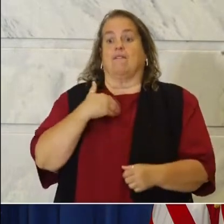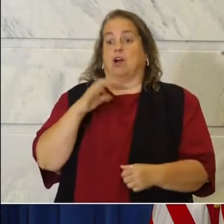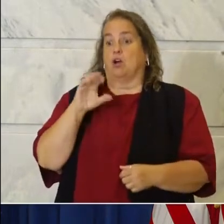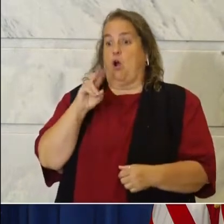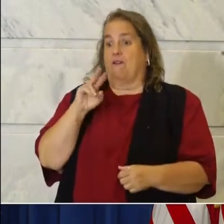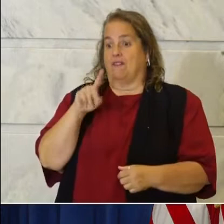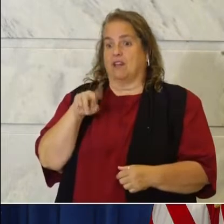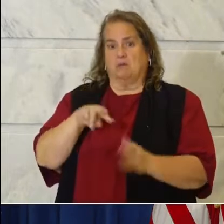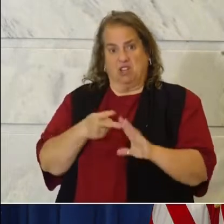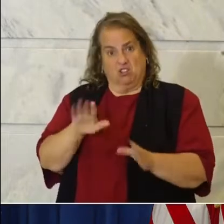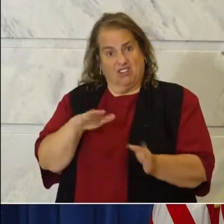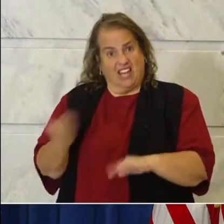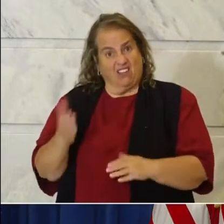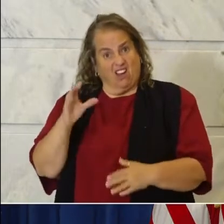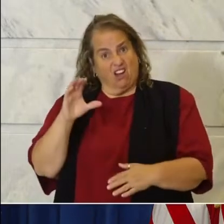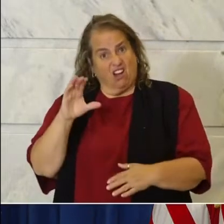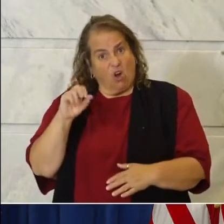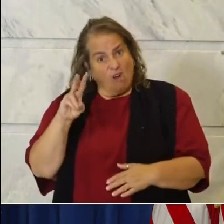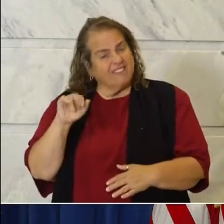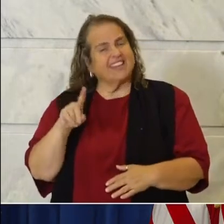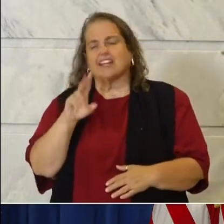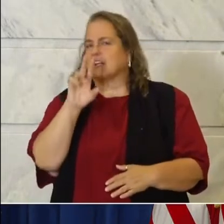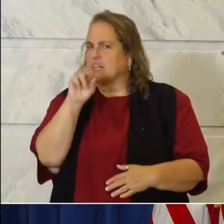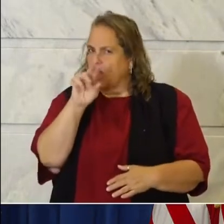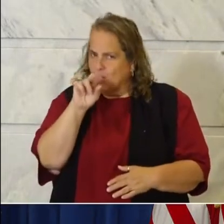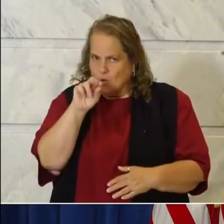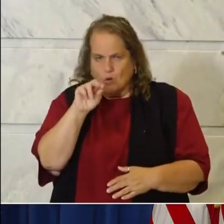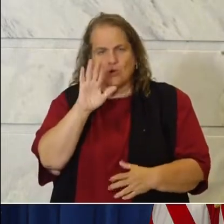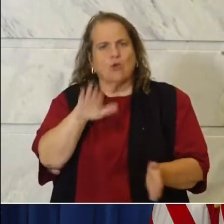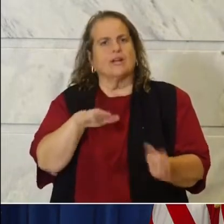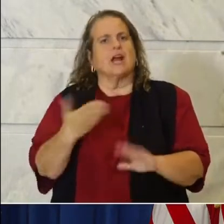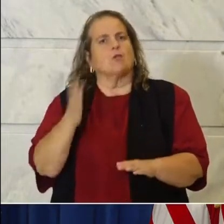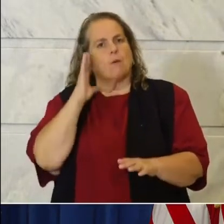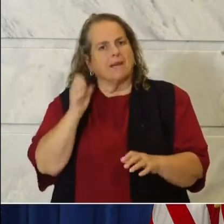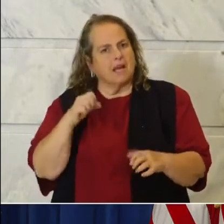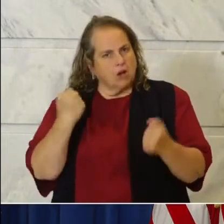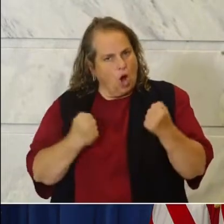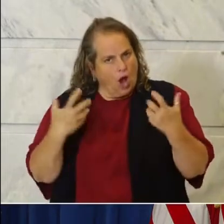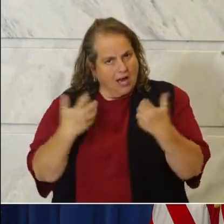Your death will be categorized is an automobile accident. Um, we have a